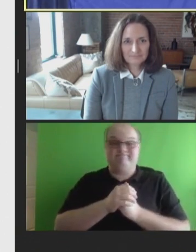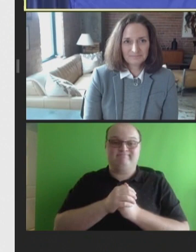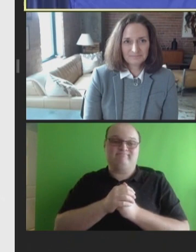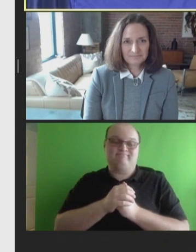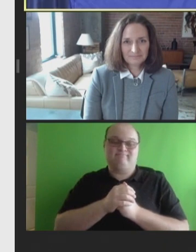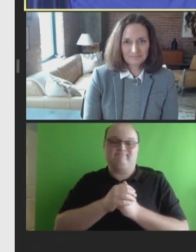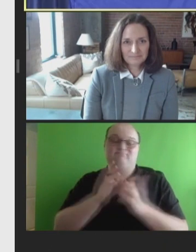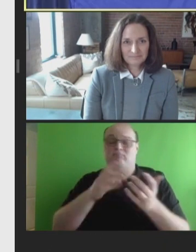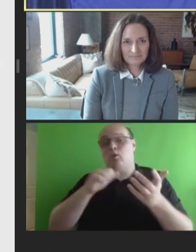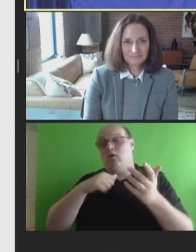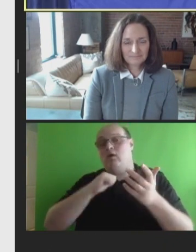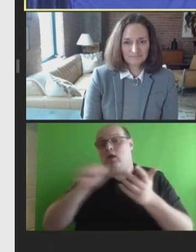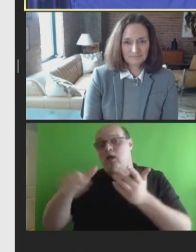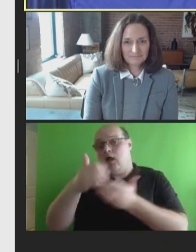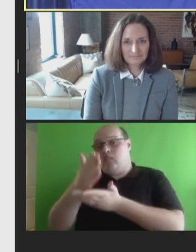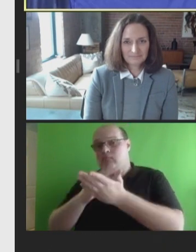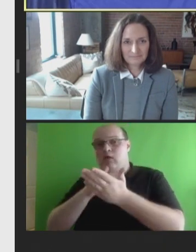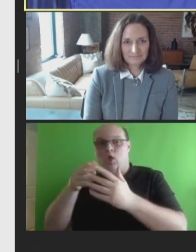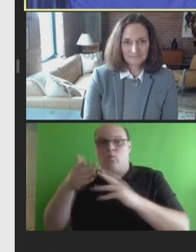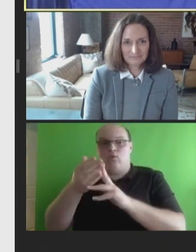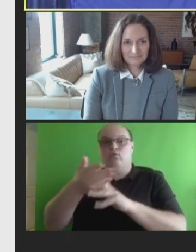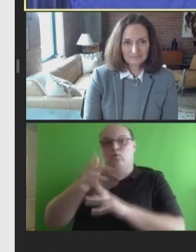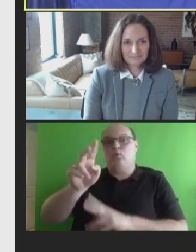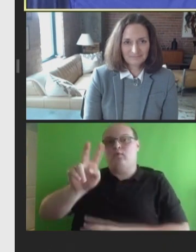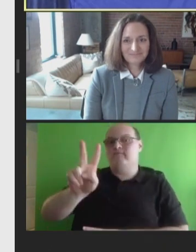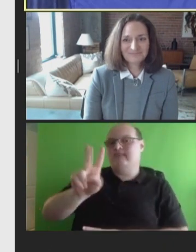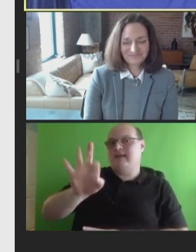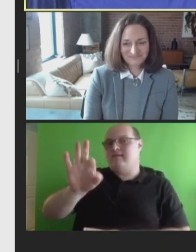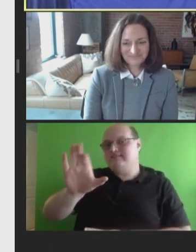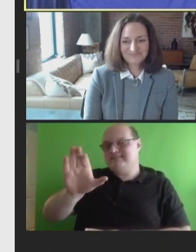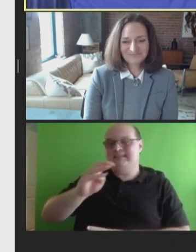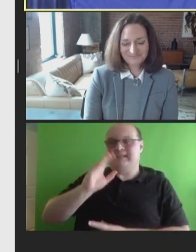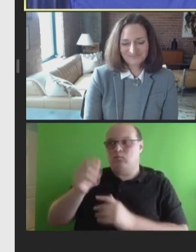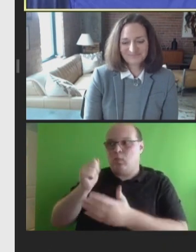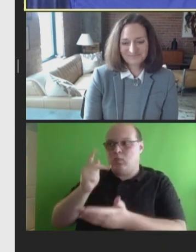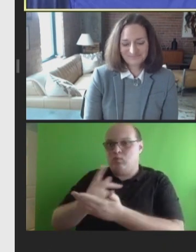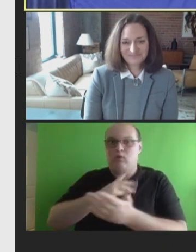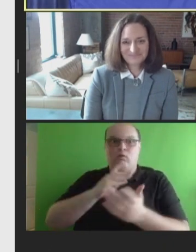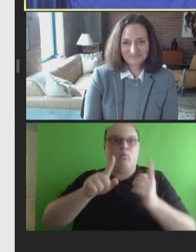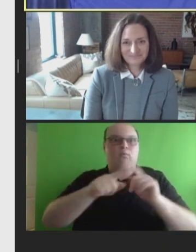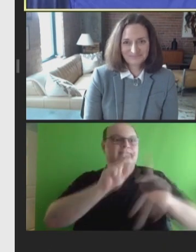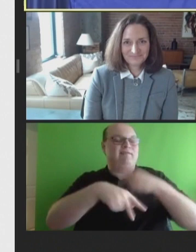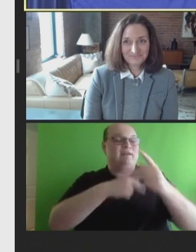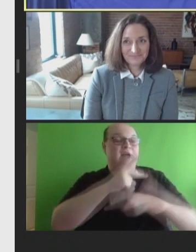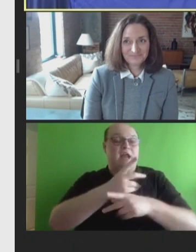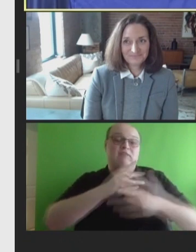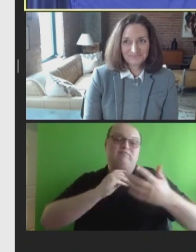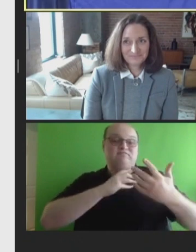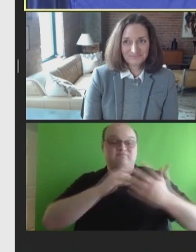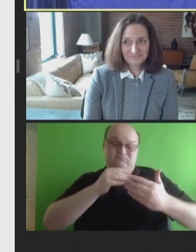question is, will this go through VFC or will this go through a different kind of mechanism? And then